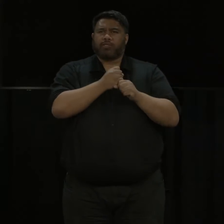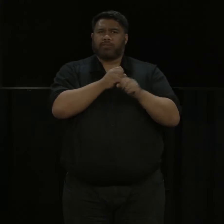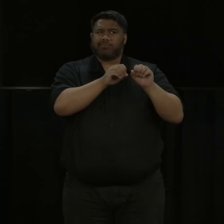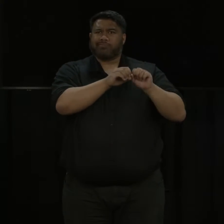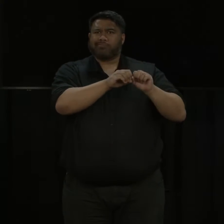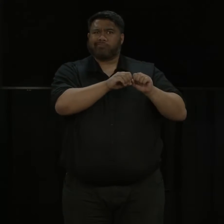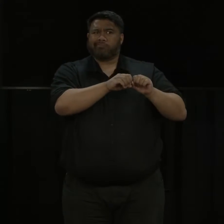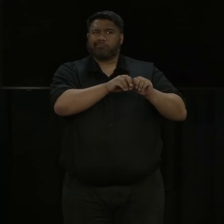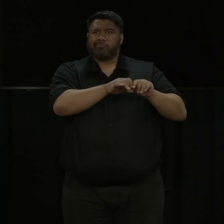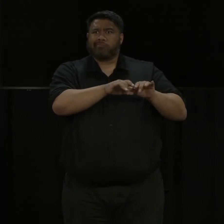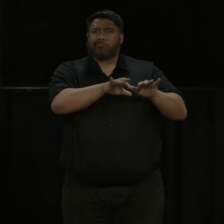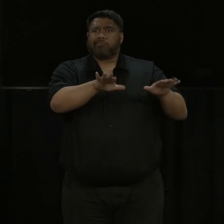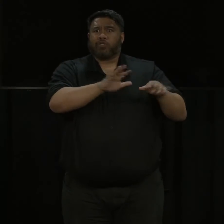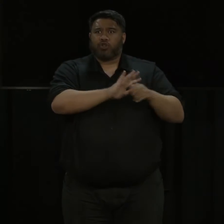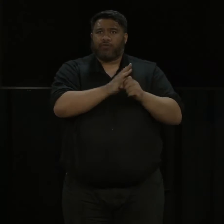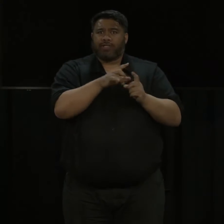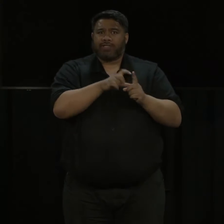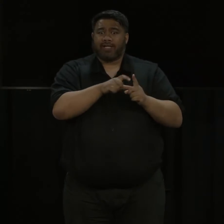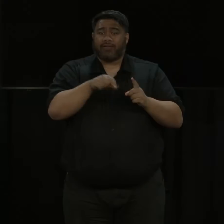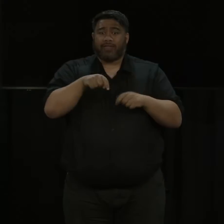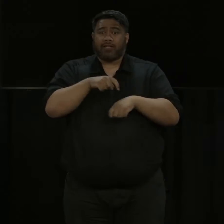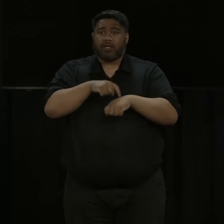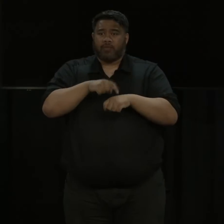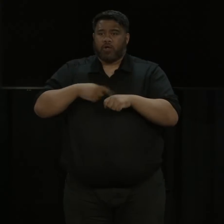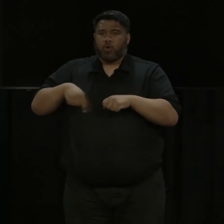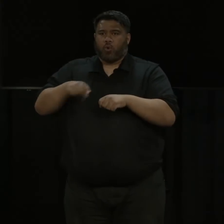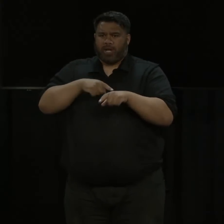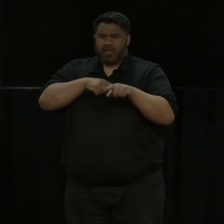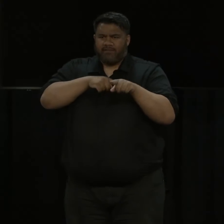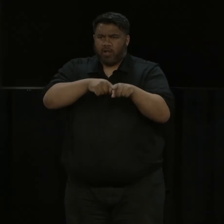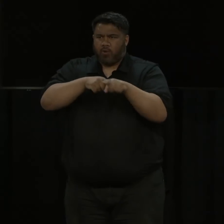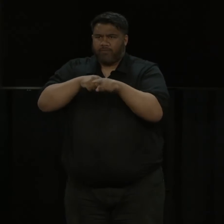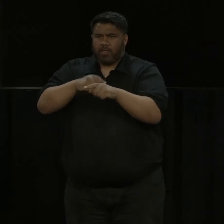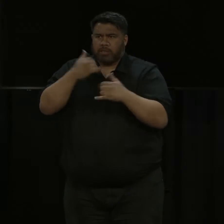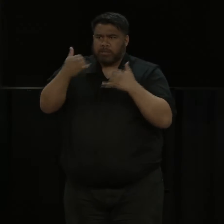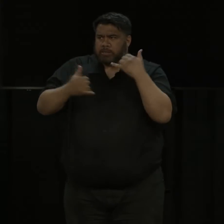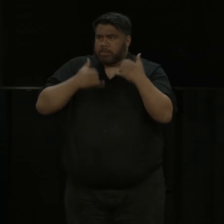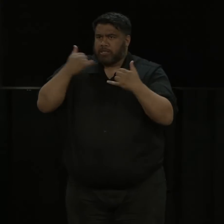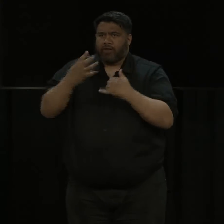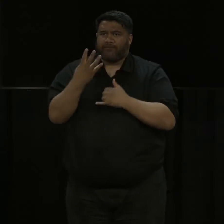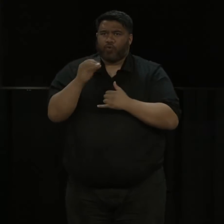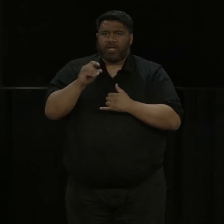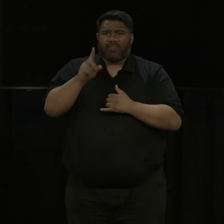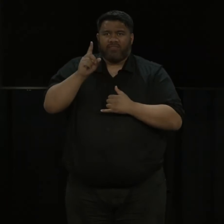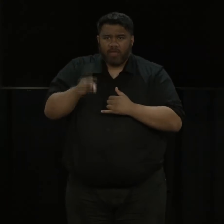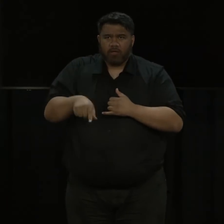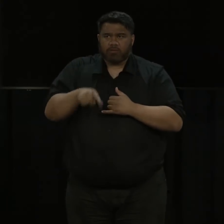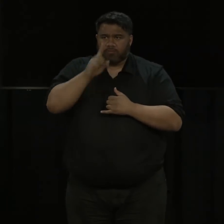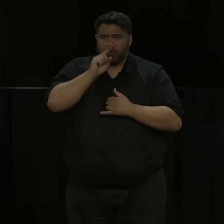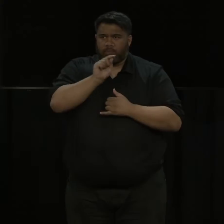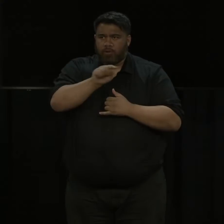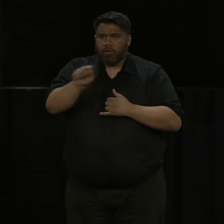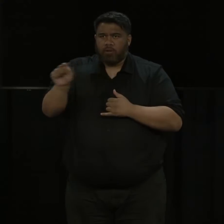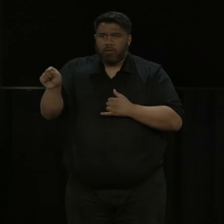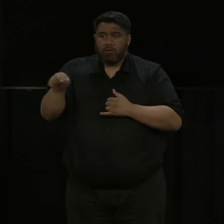Brian Roche's advice and by the time we had the outbreak in